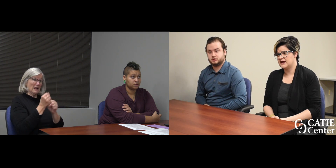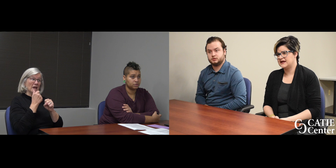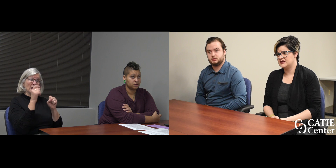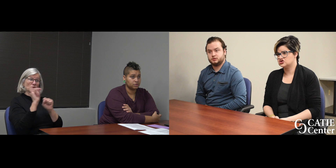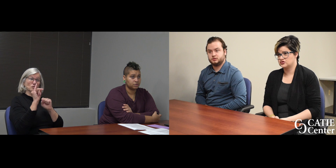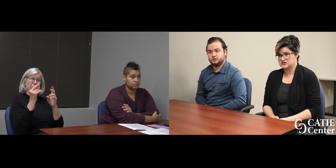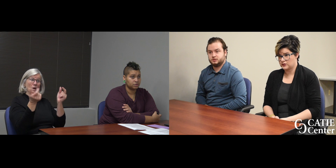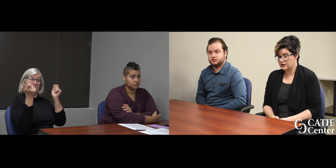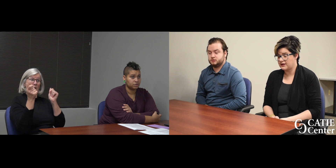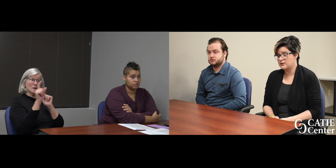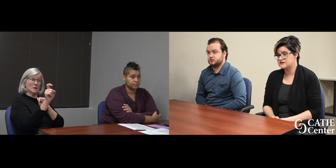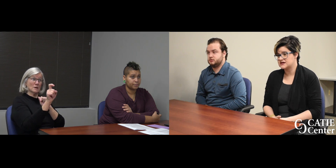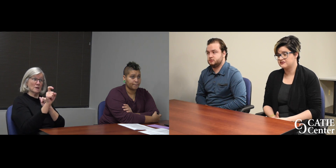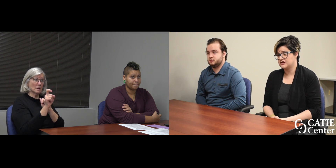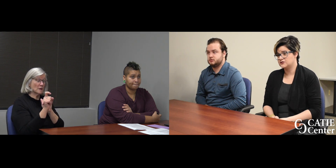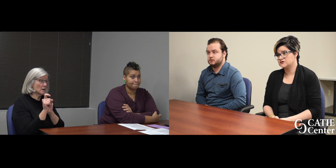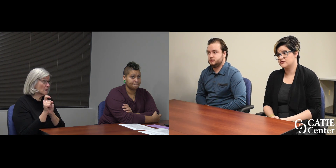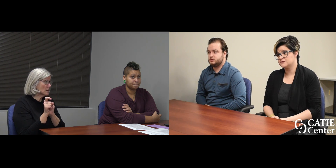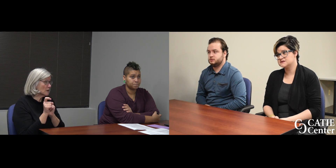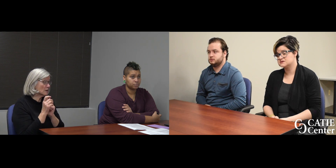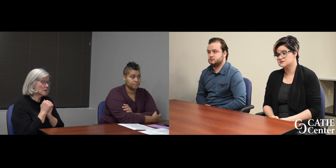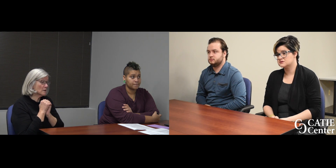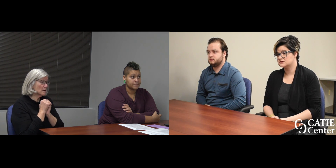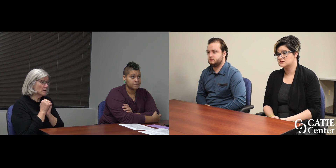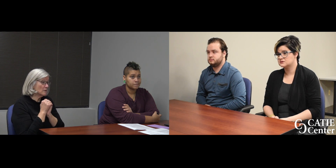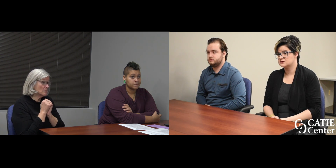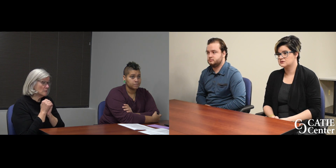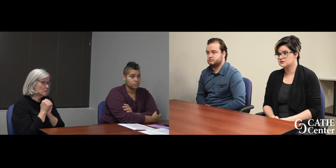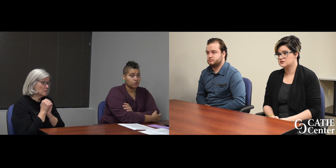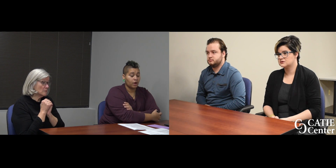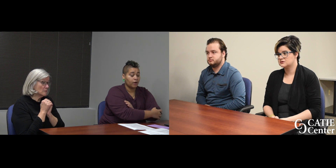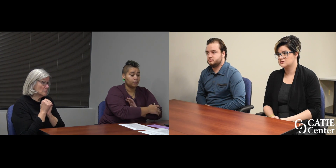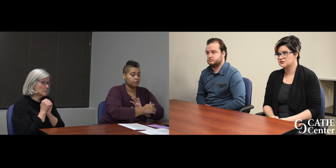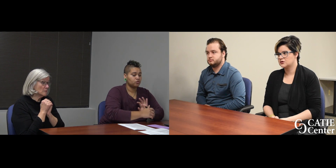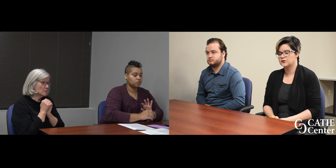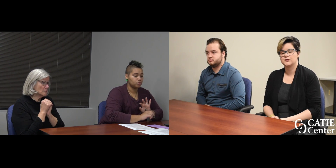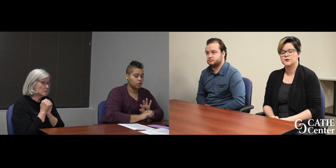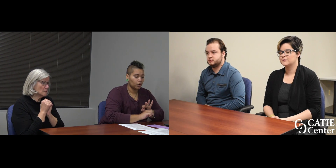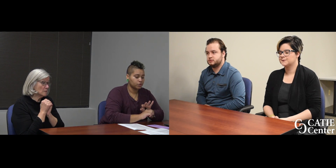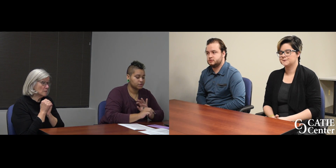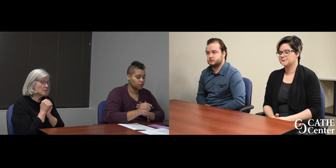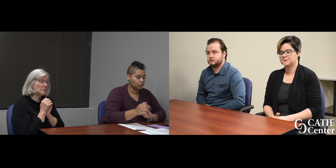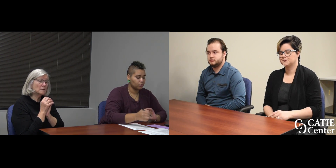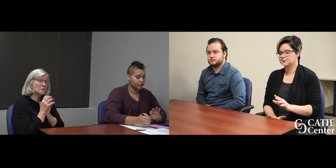Would I get insurance right away once I fill out those forms? No.